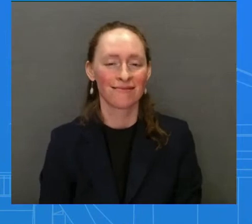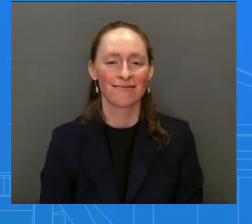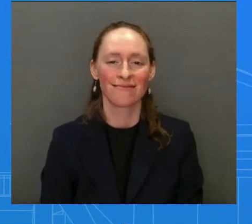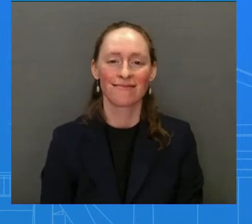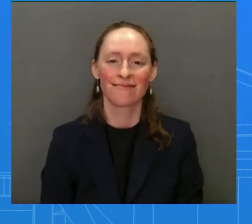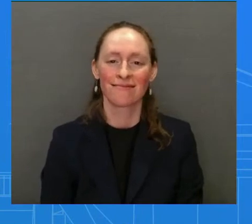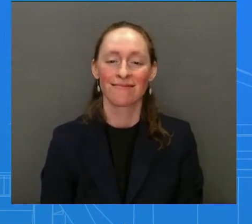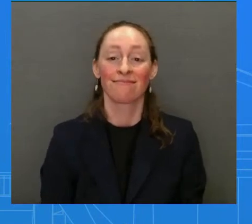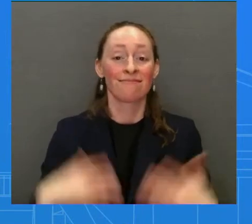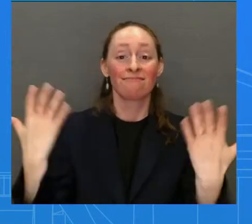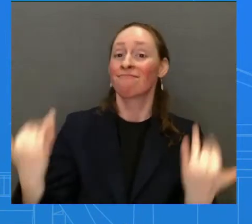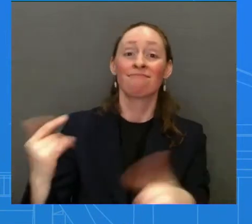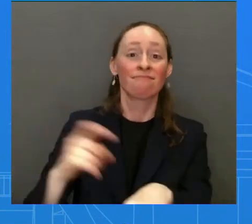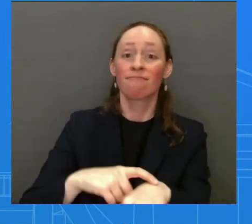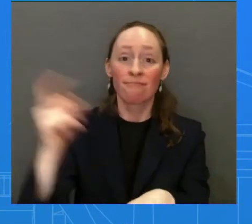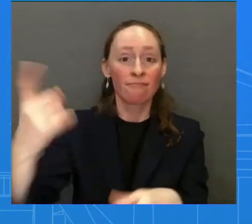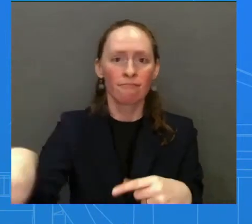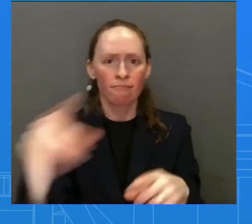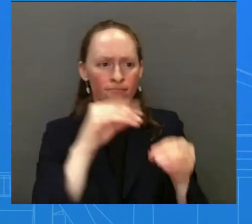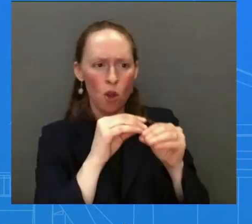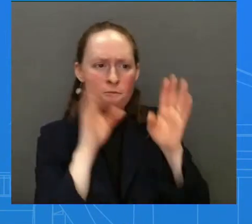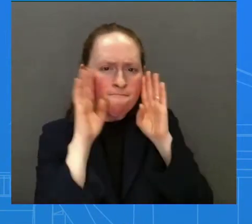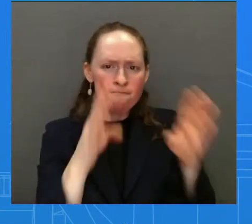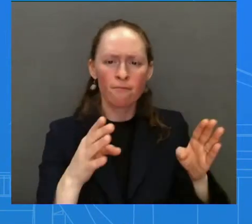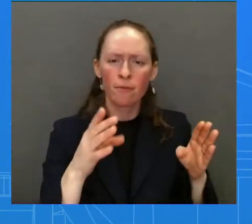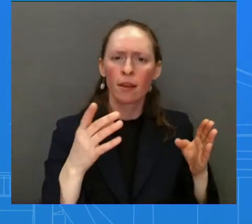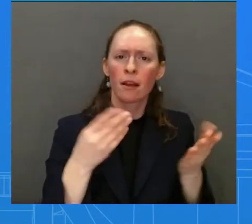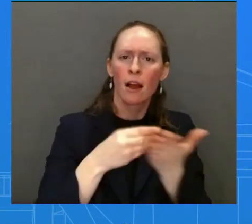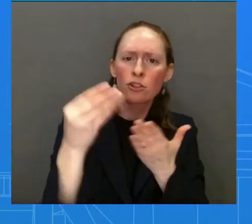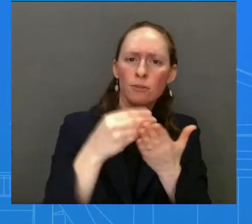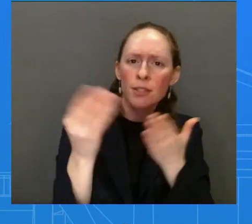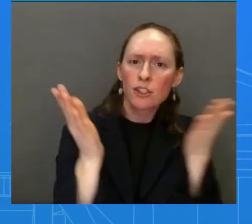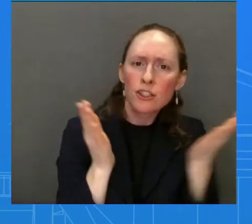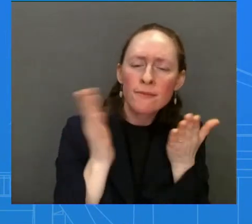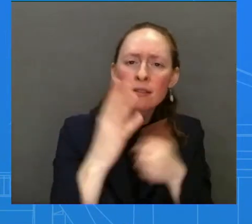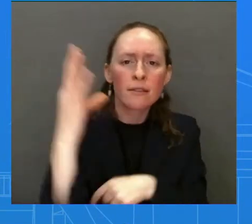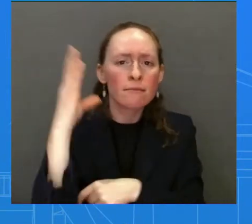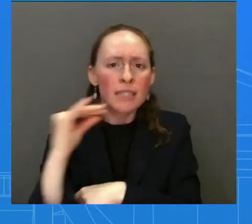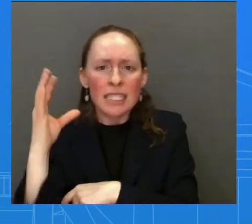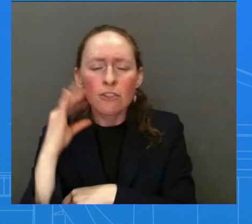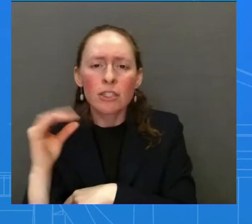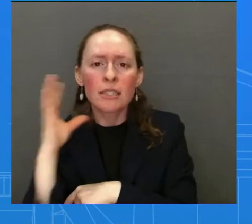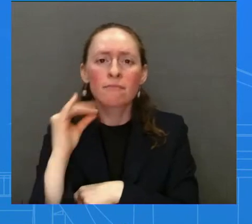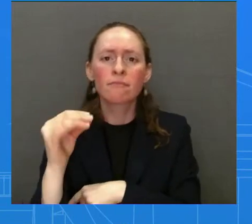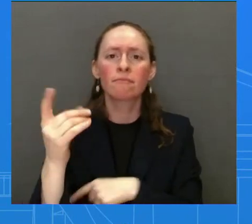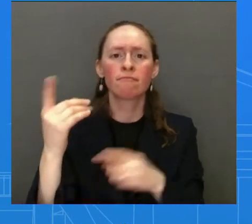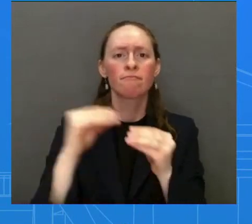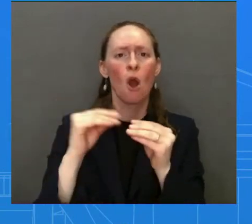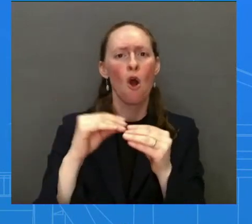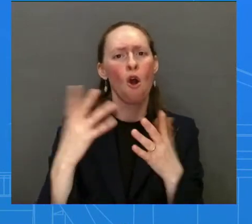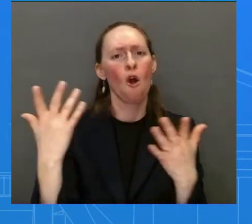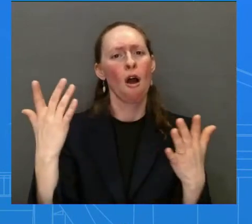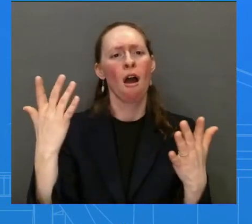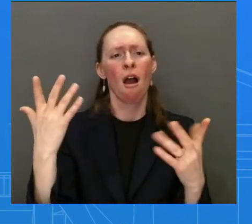increasing accessibility, streamlining processes, and delivering broad support across our programs. And -- and because of that,